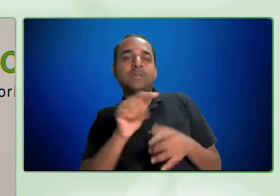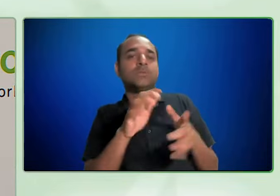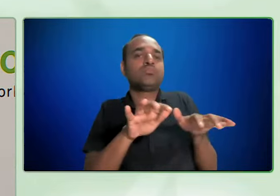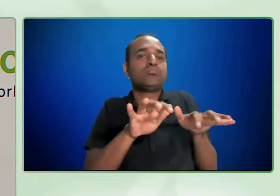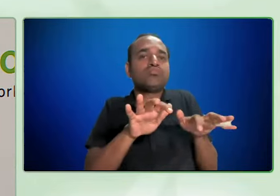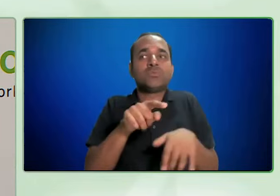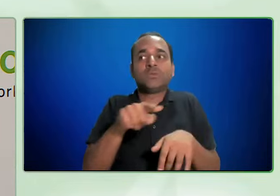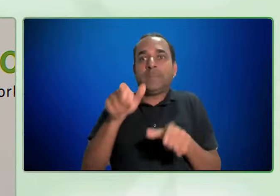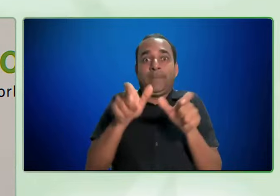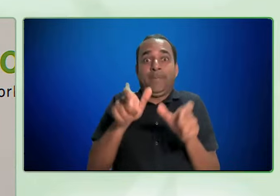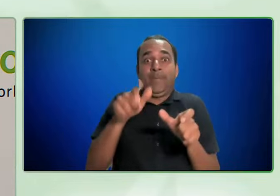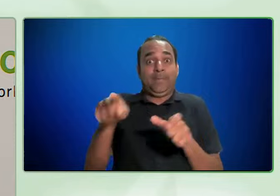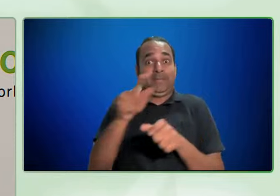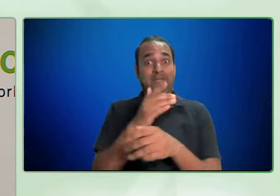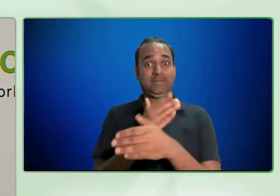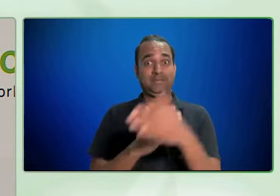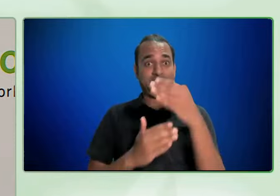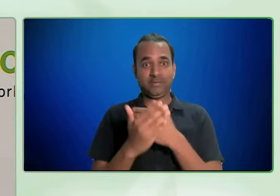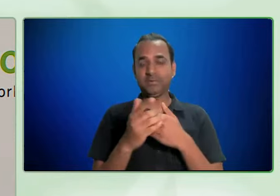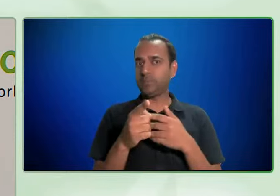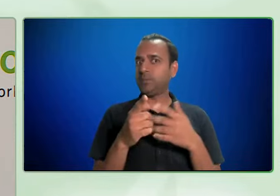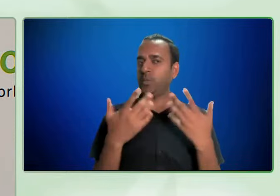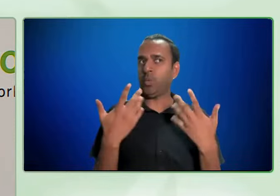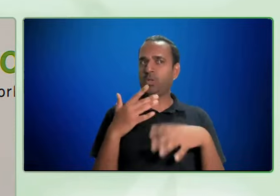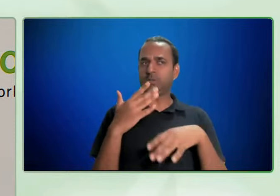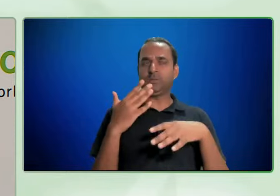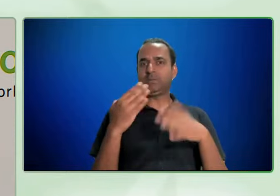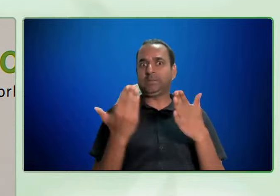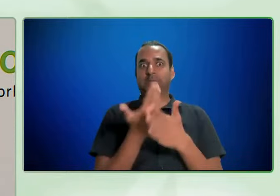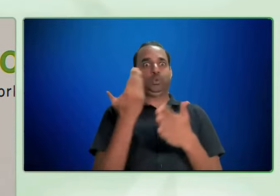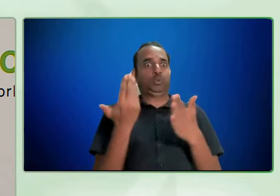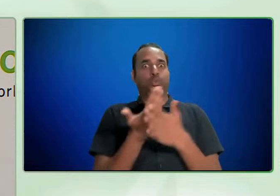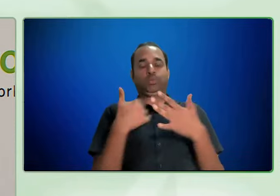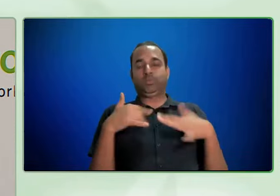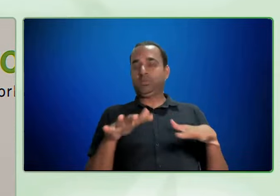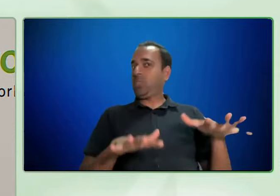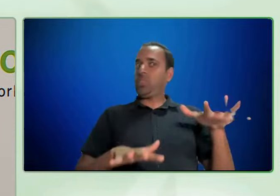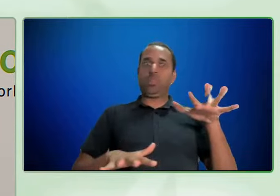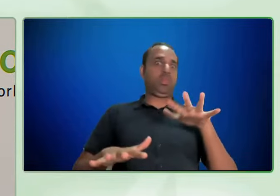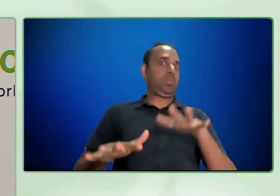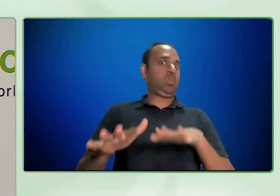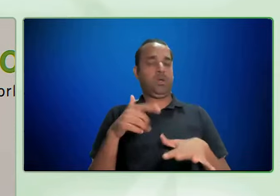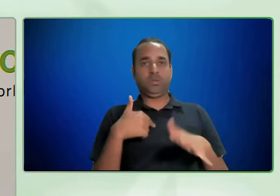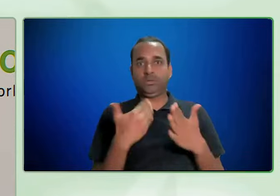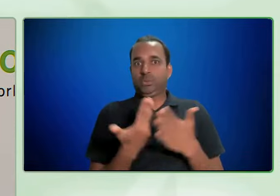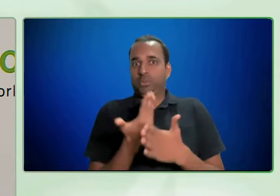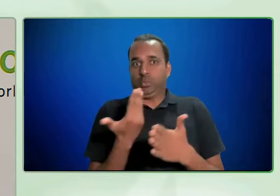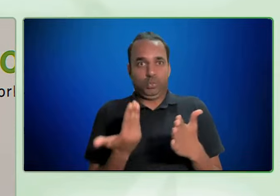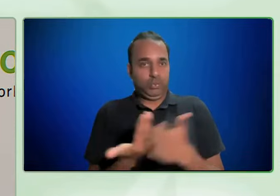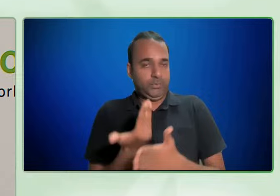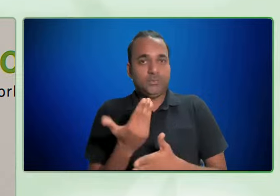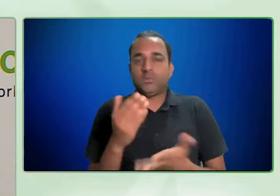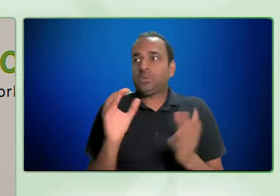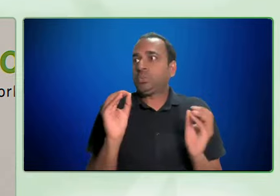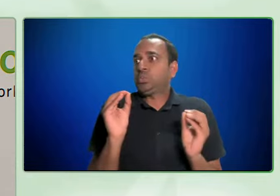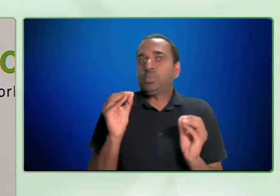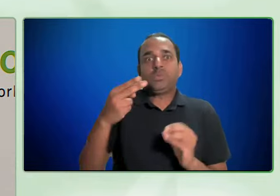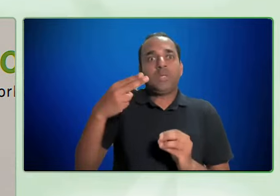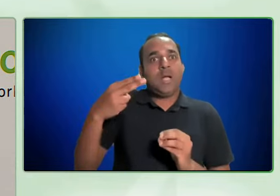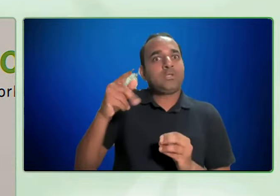It was user centre, user focus, design and development and we now support 300 students